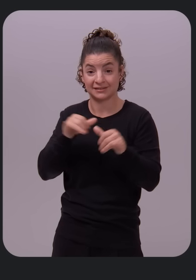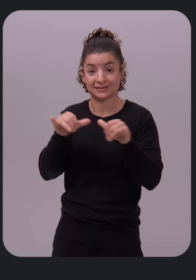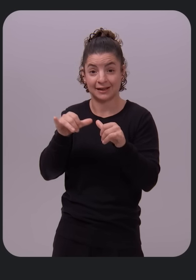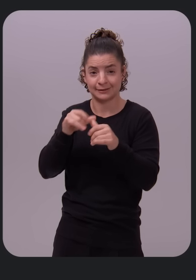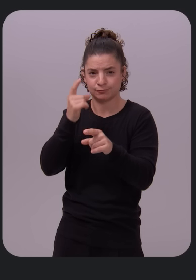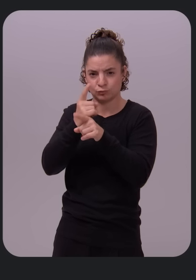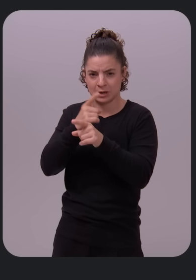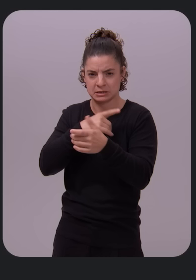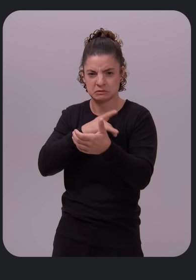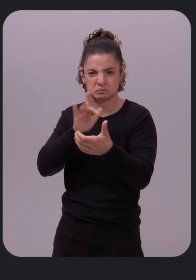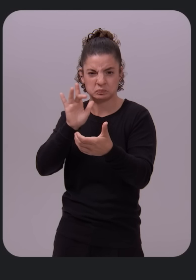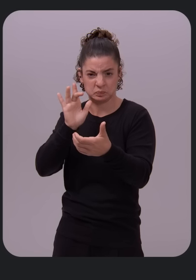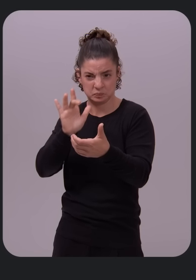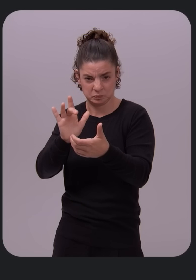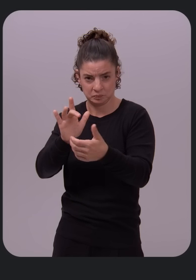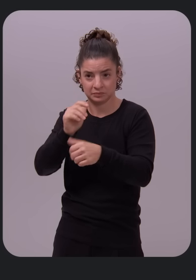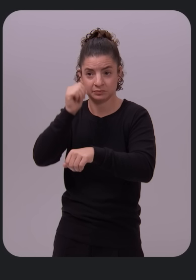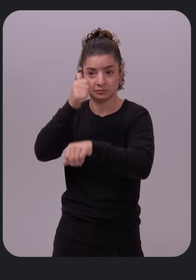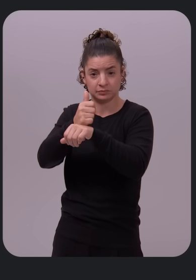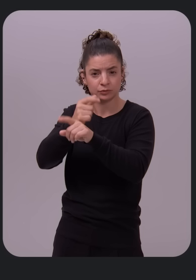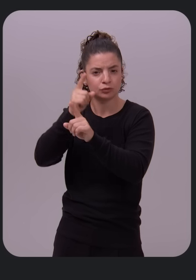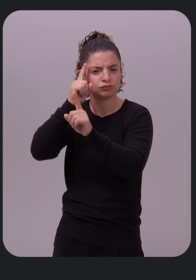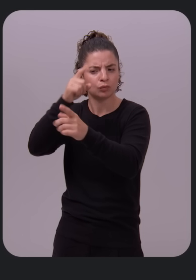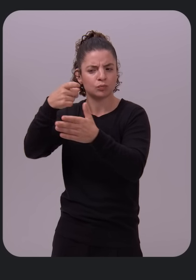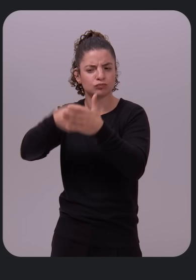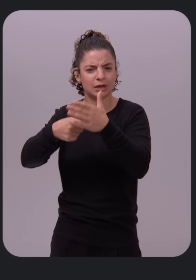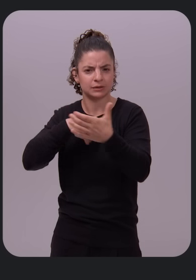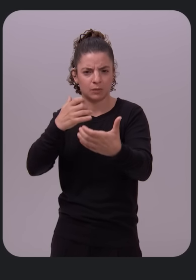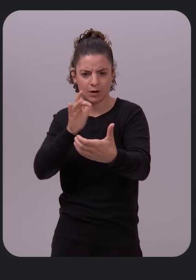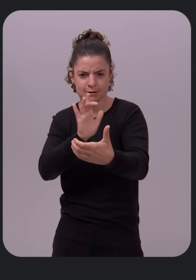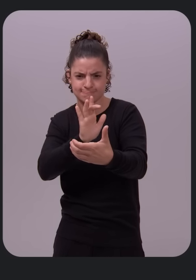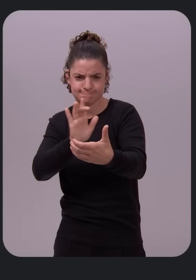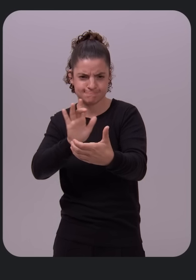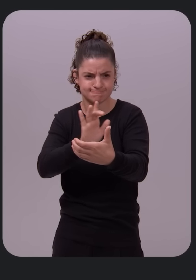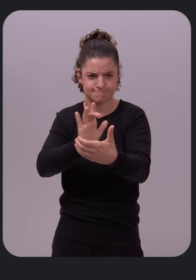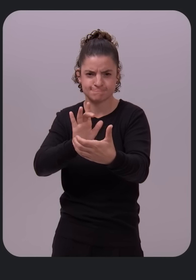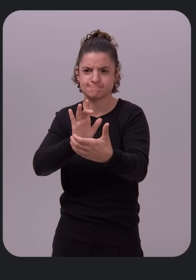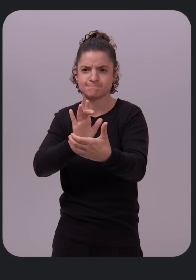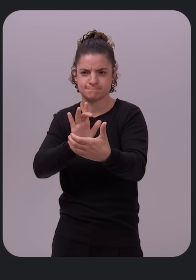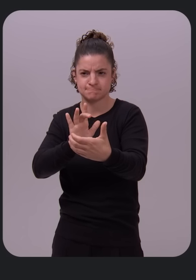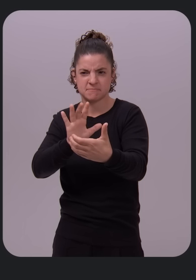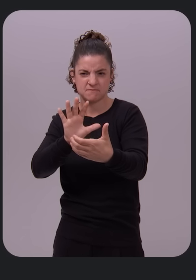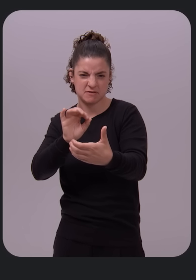Then, I have to set a target price. I'm going to set it to about $50.